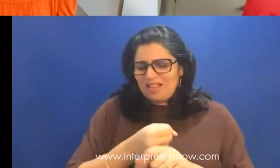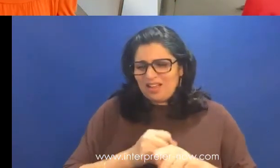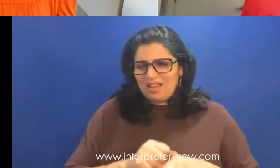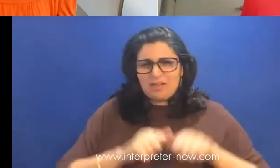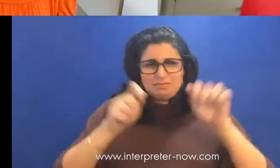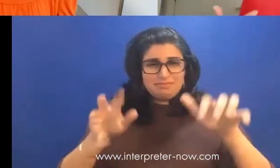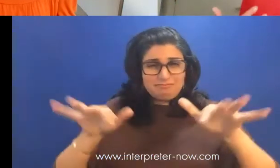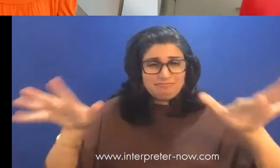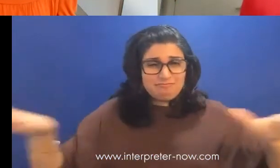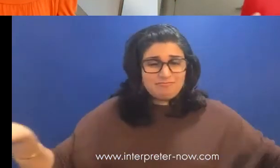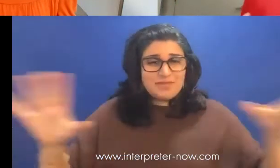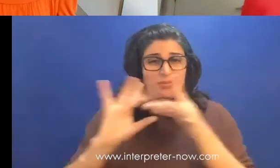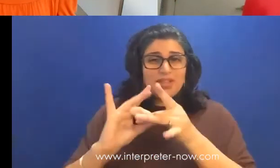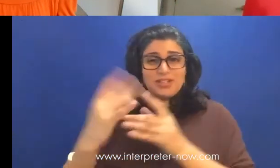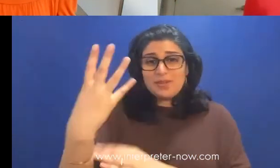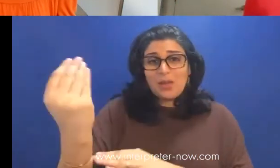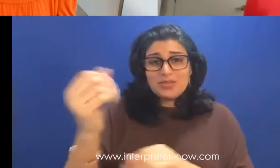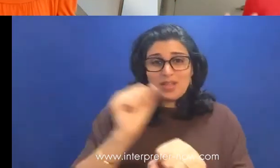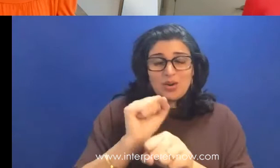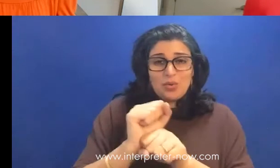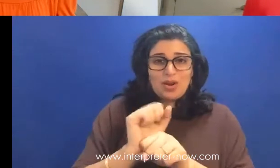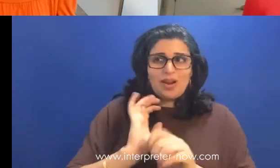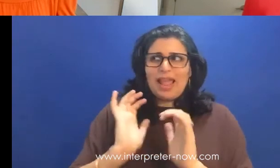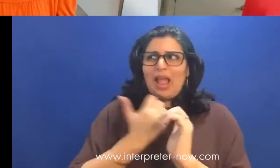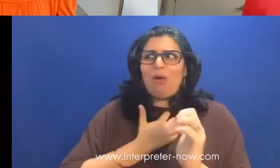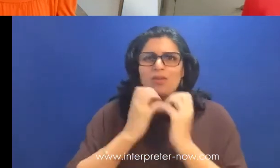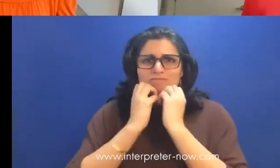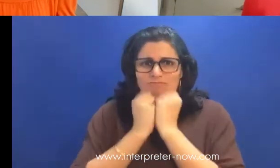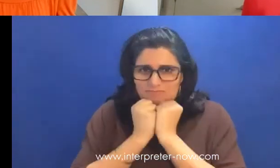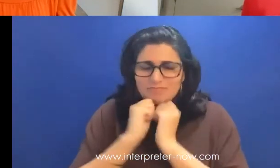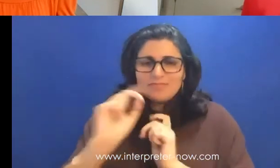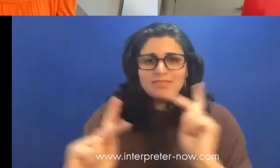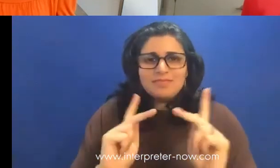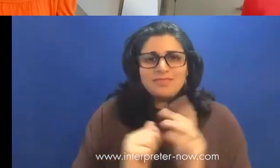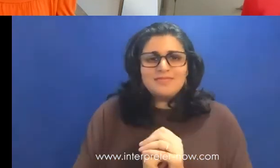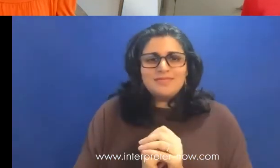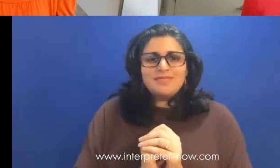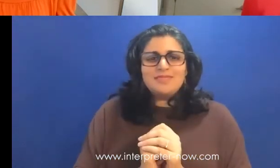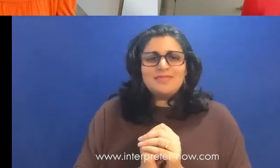with our friends, with people who we love as well. Having greater empathy can be so transformational.